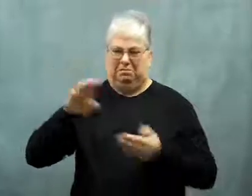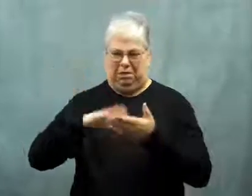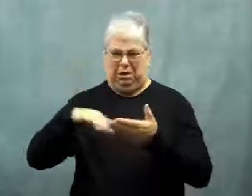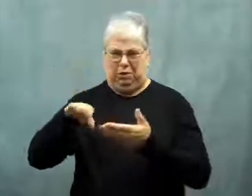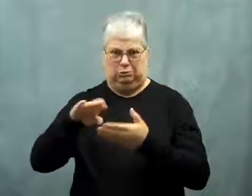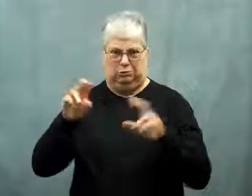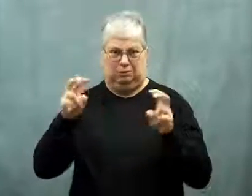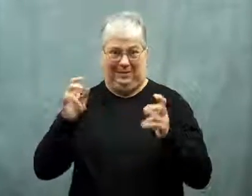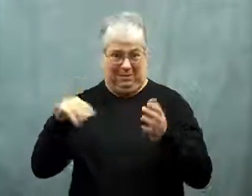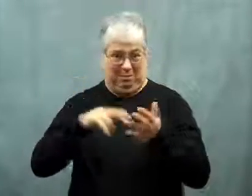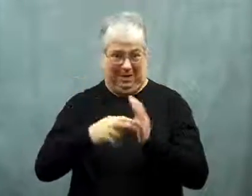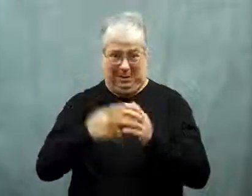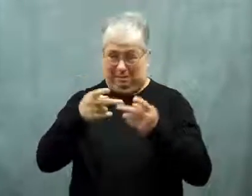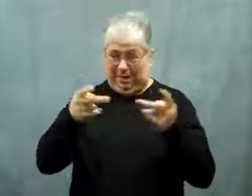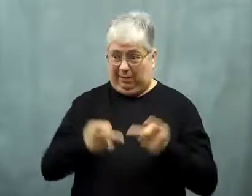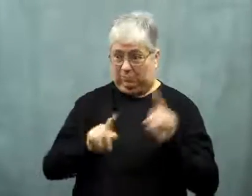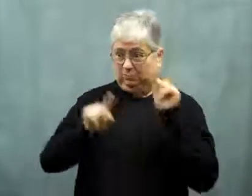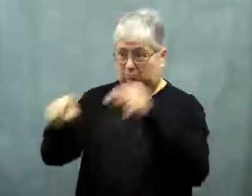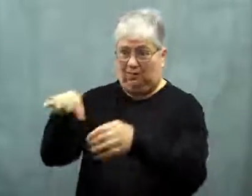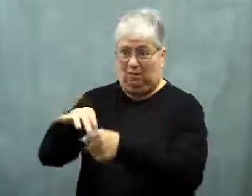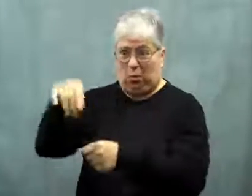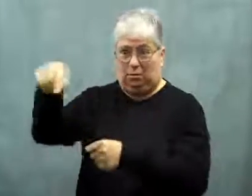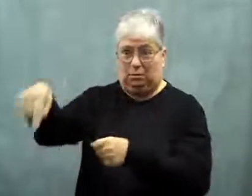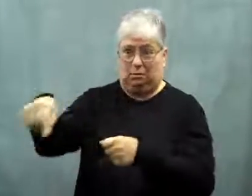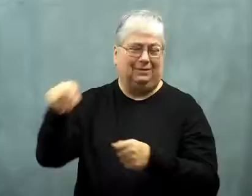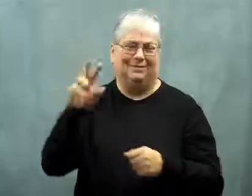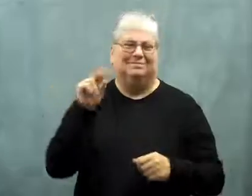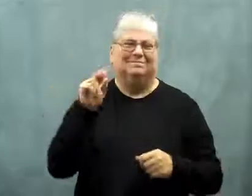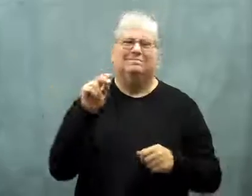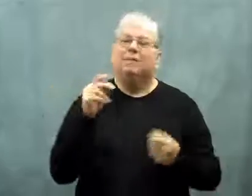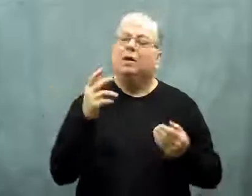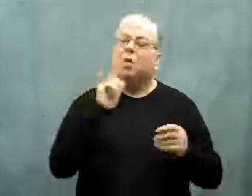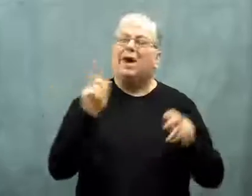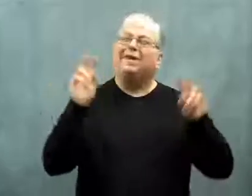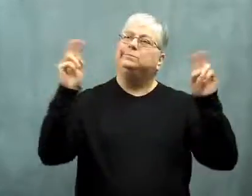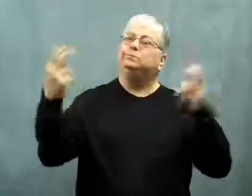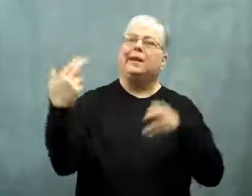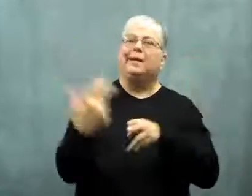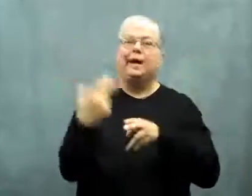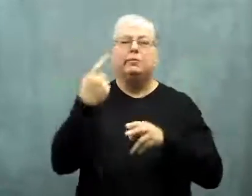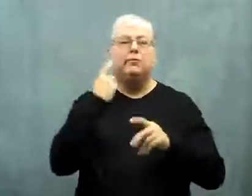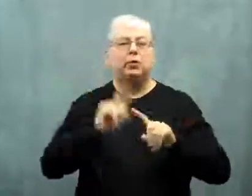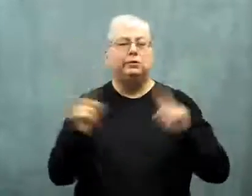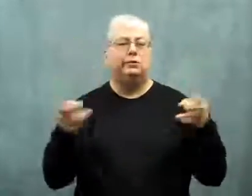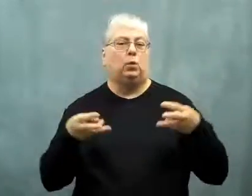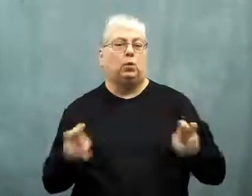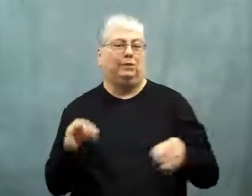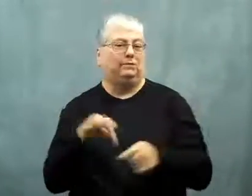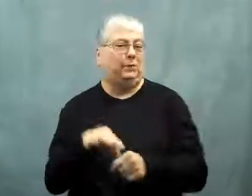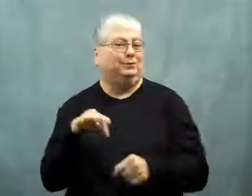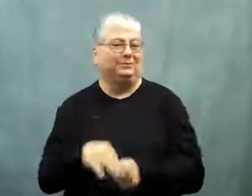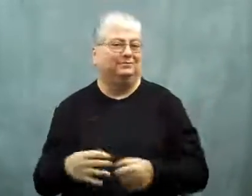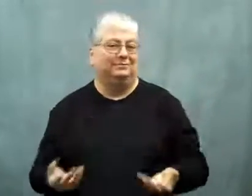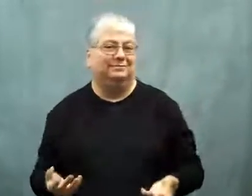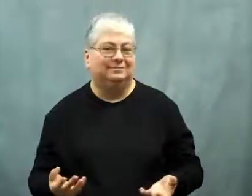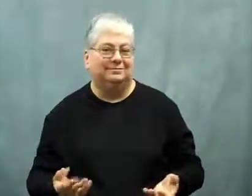It's not an actual location, just the name of the voting process used.